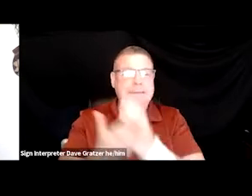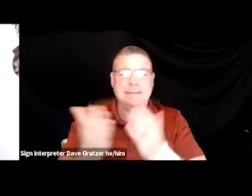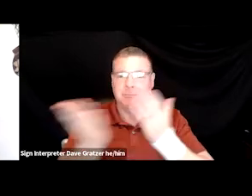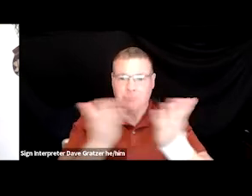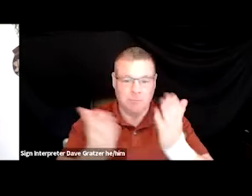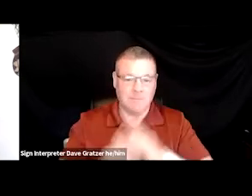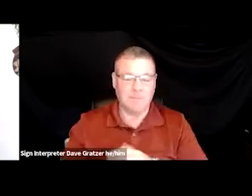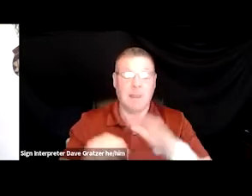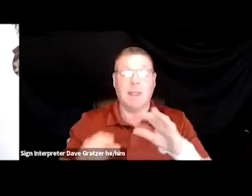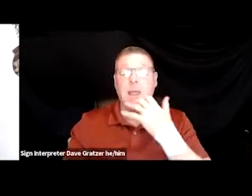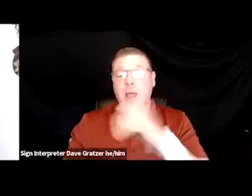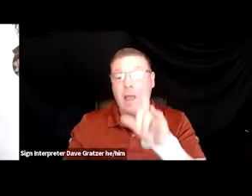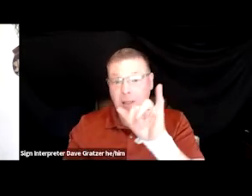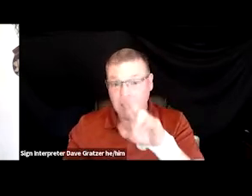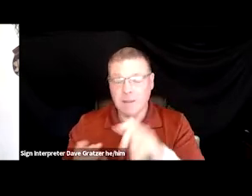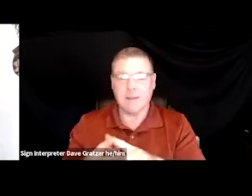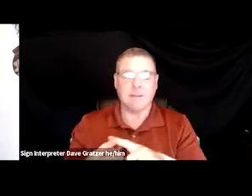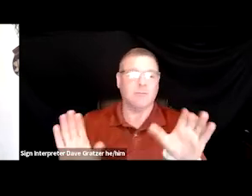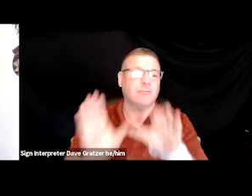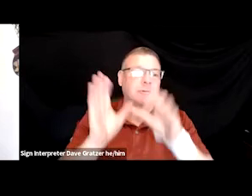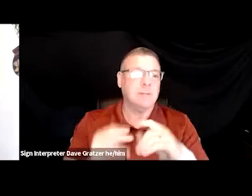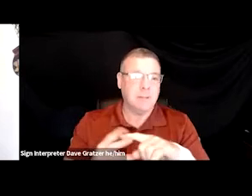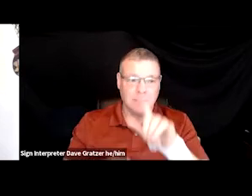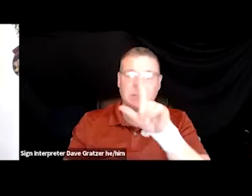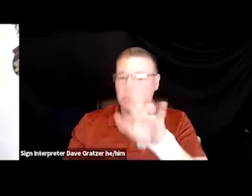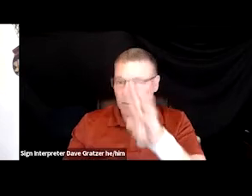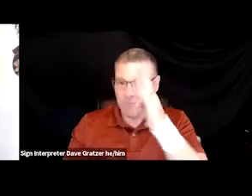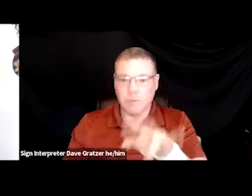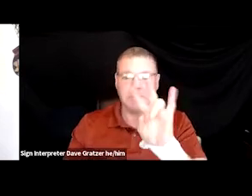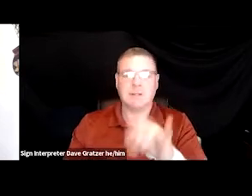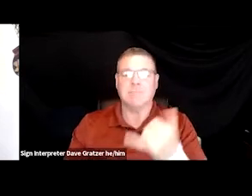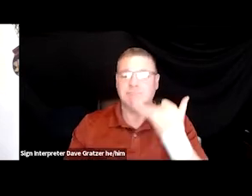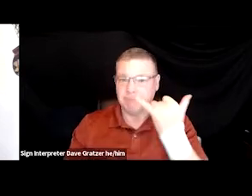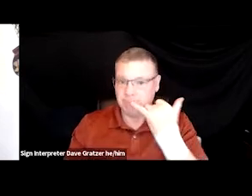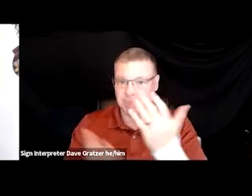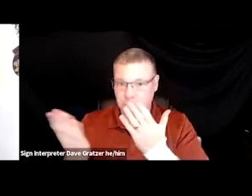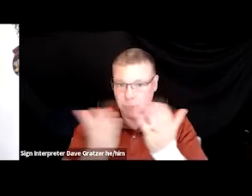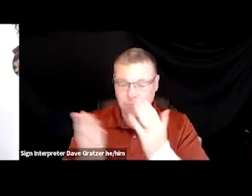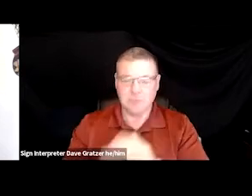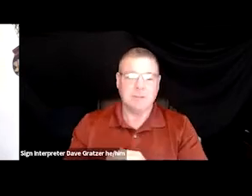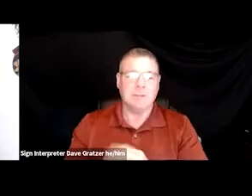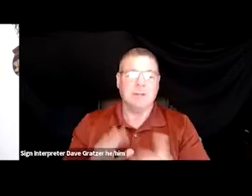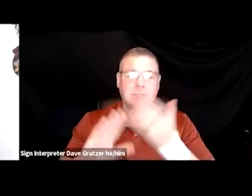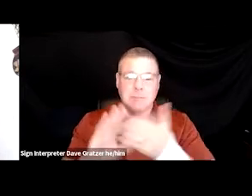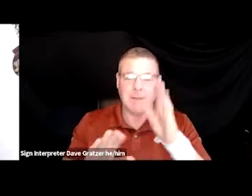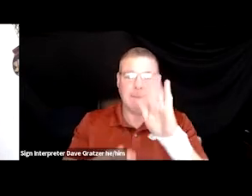crisis hotlines, again, 24/7 telephone service operated by trained crisis staff,